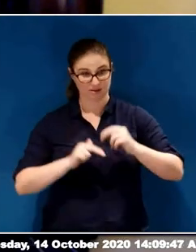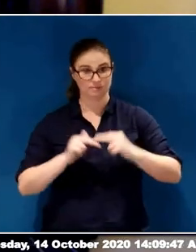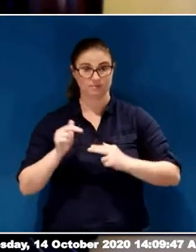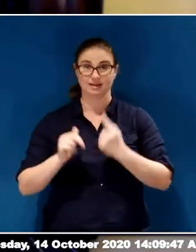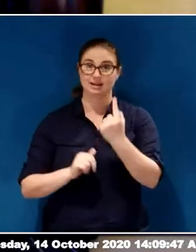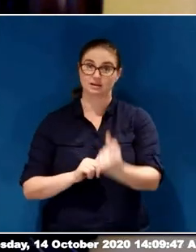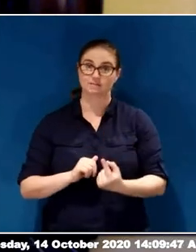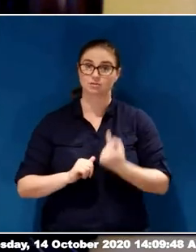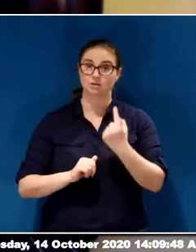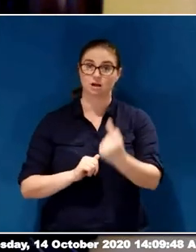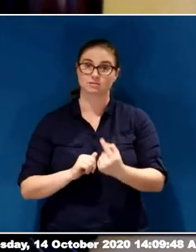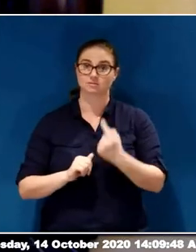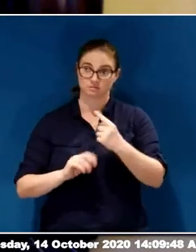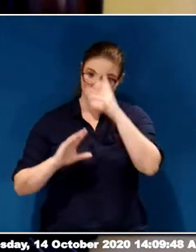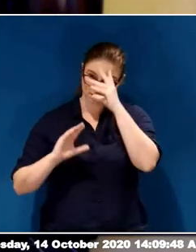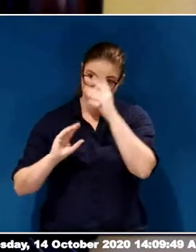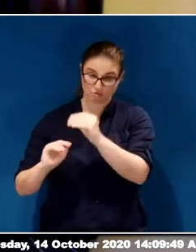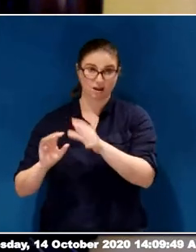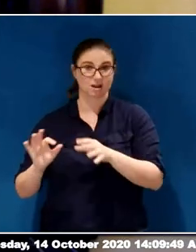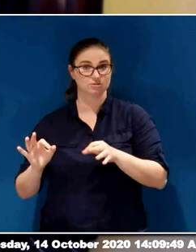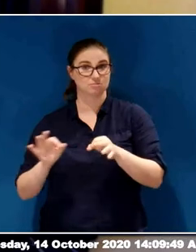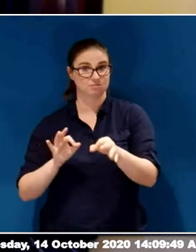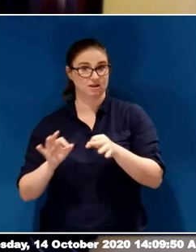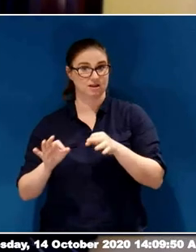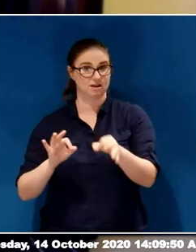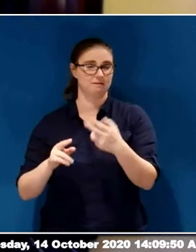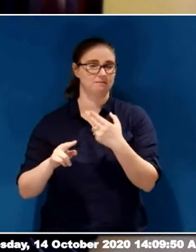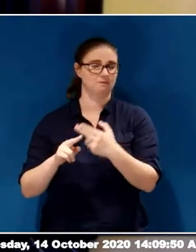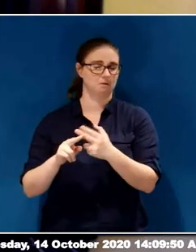per cent of students with disabilities who receive targeted funding.